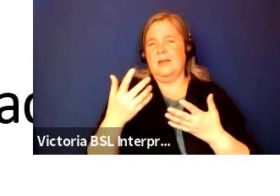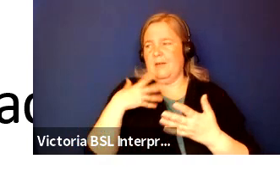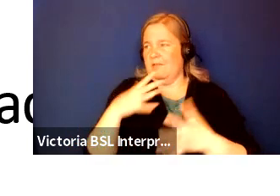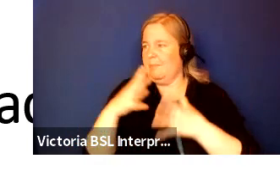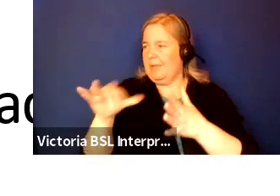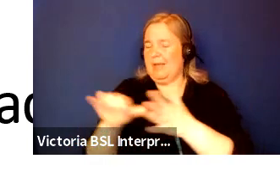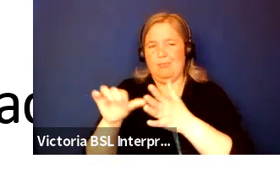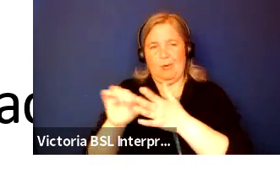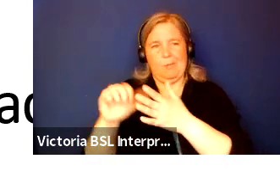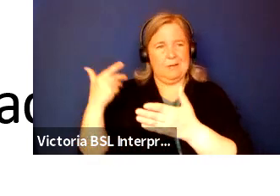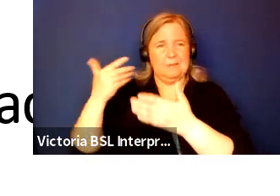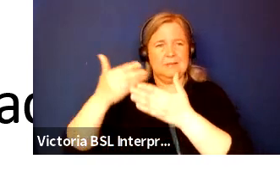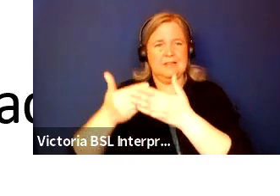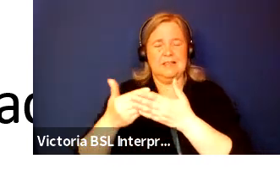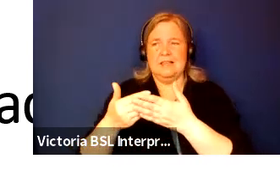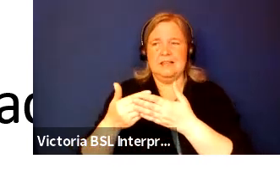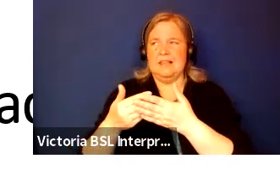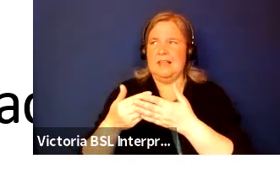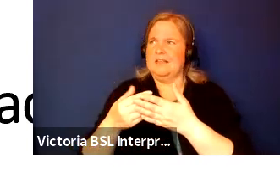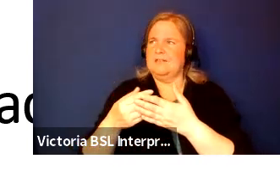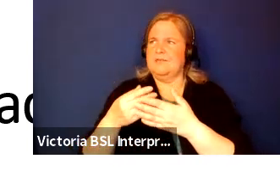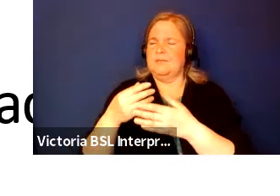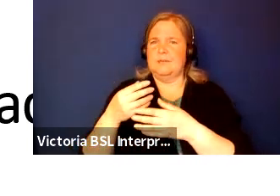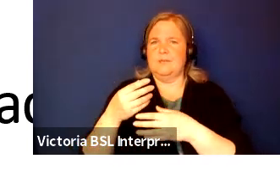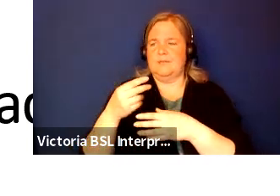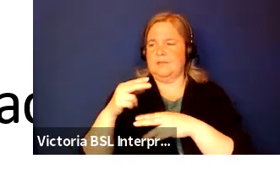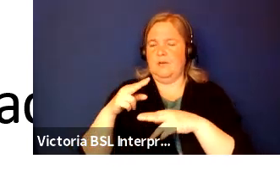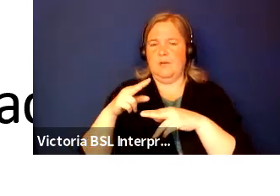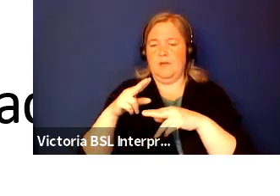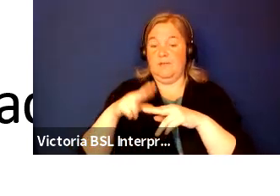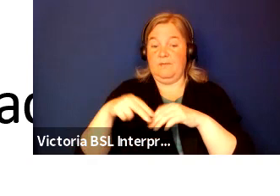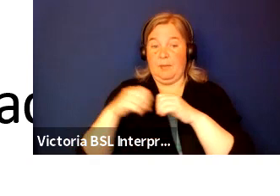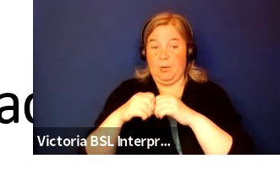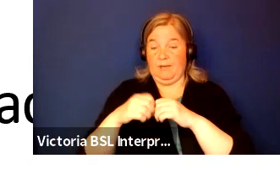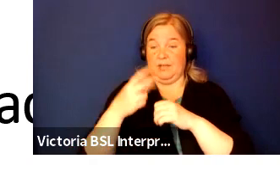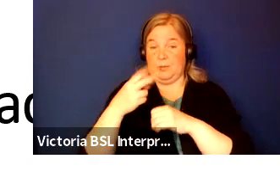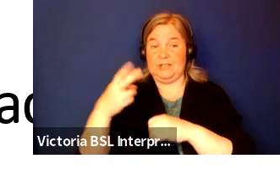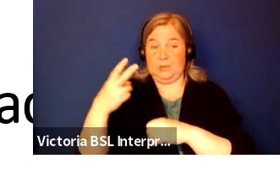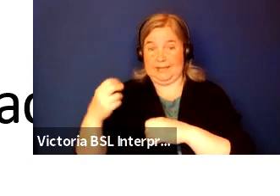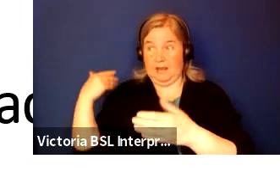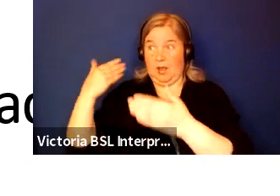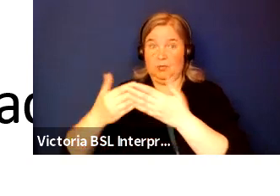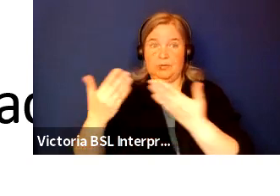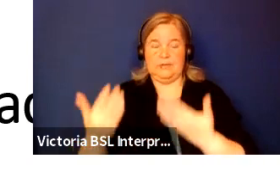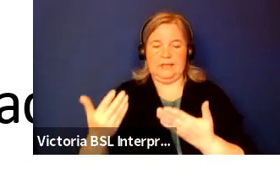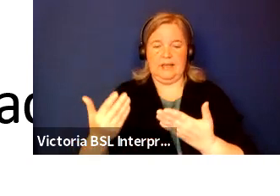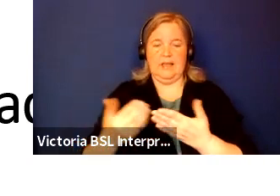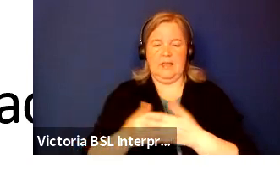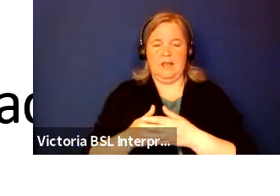last February, last 2020 February, till now our school is closed.